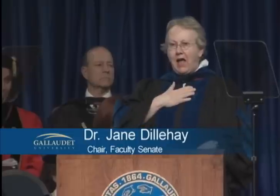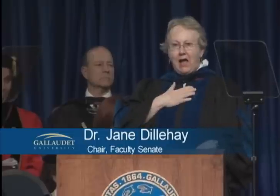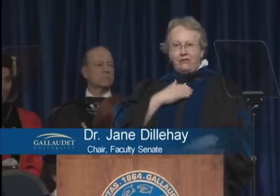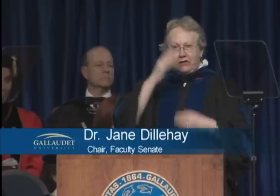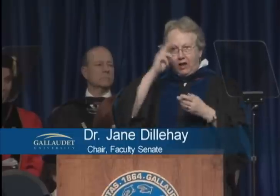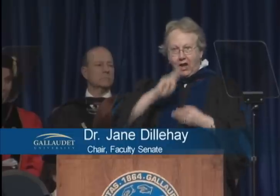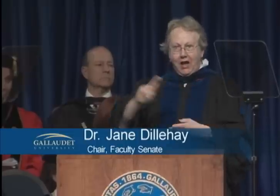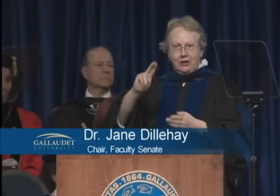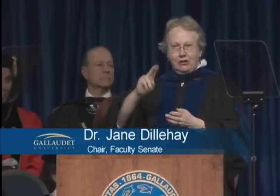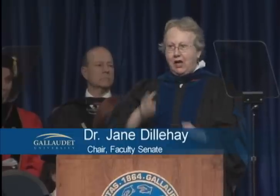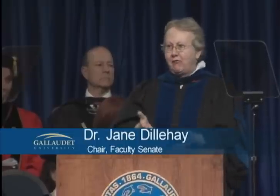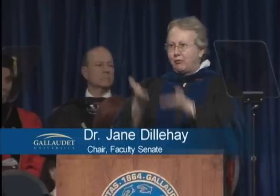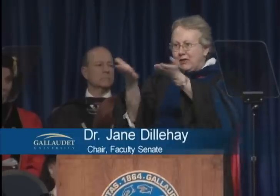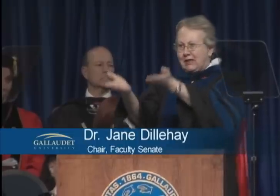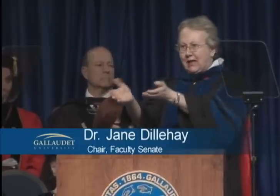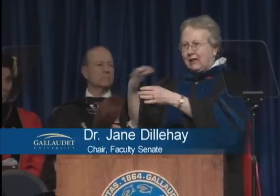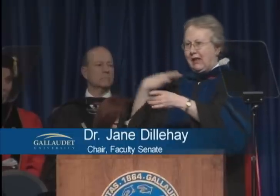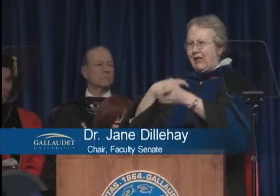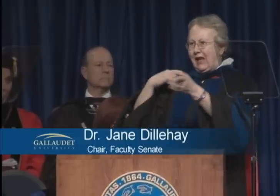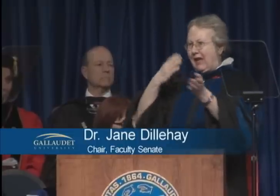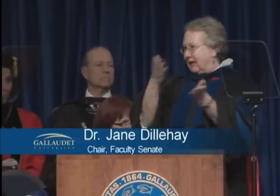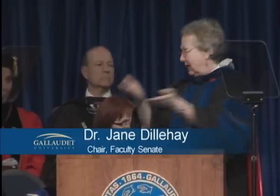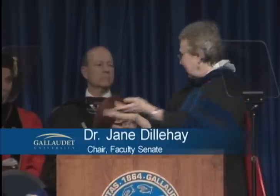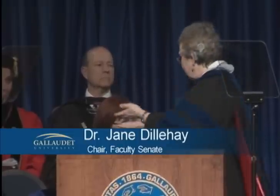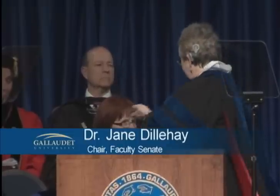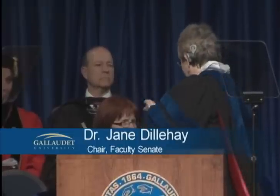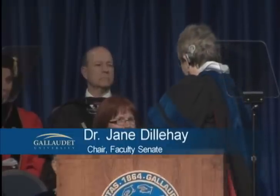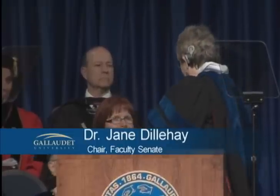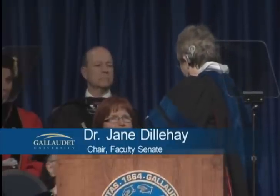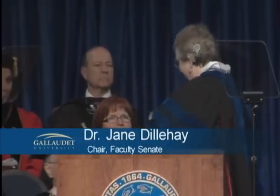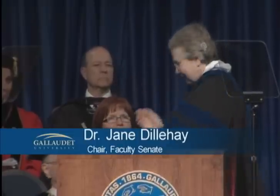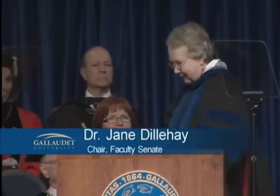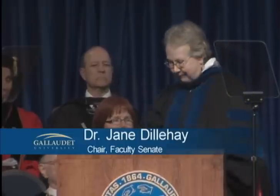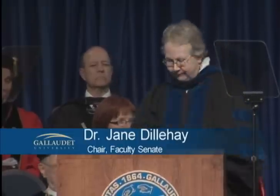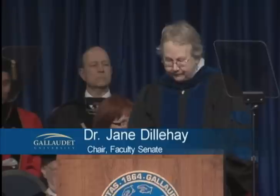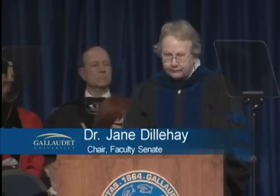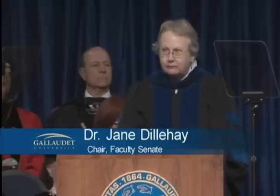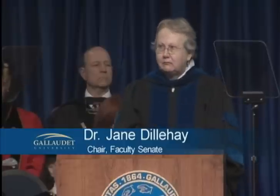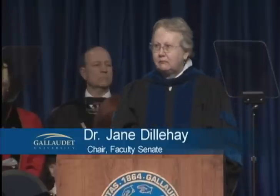I have the honor of presenting the candidates to you.